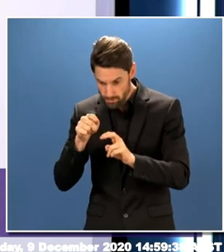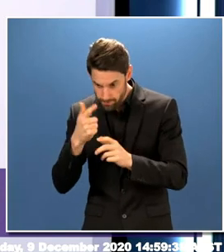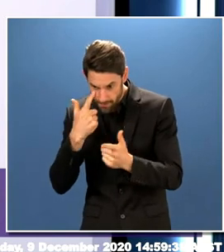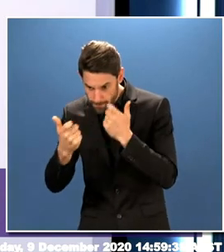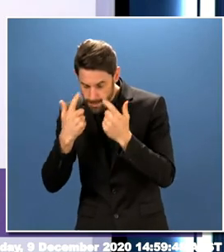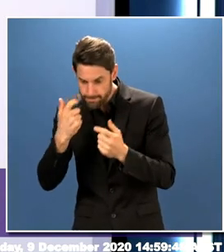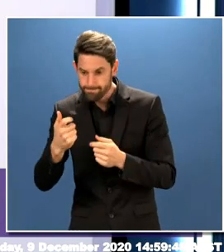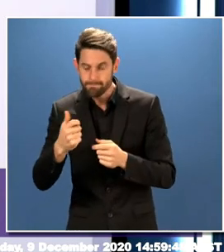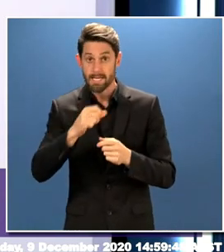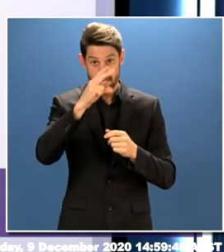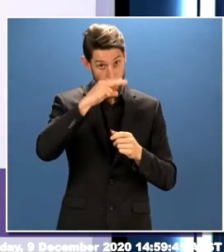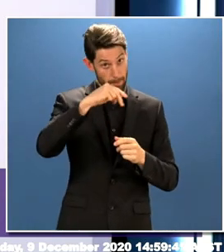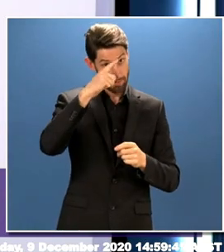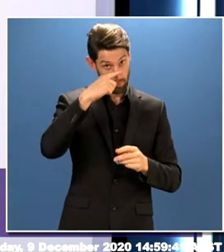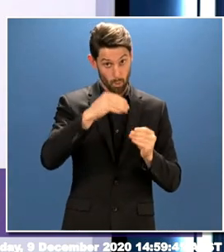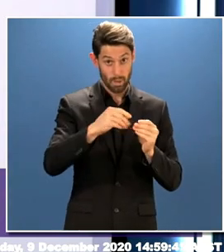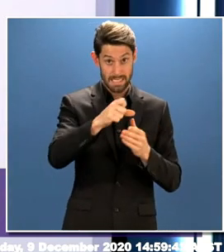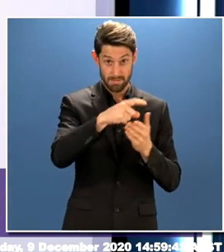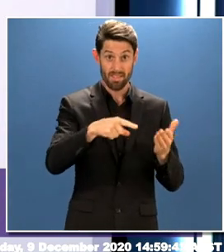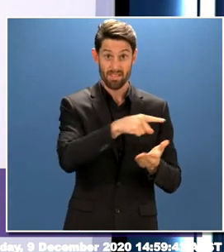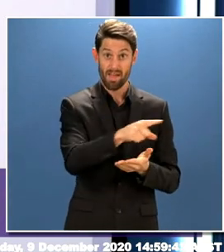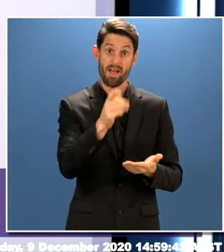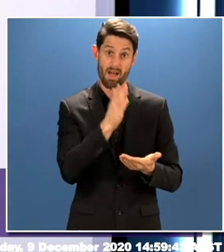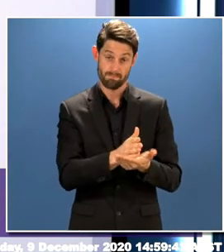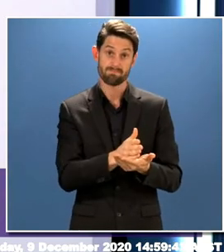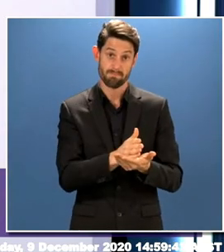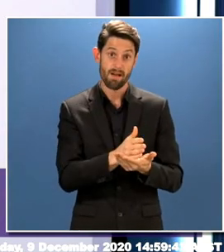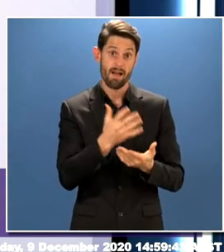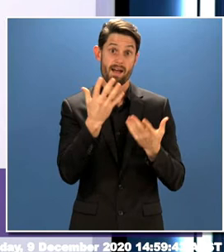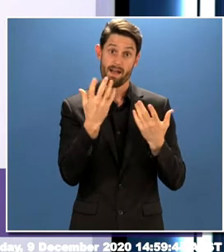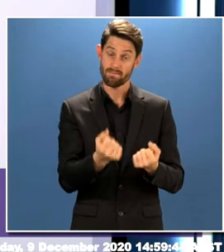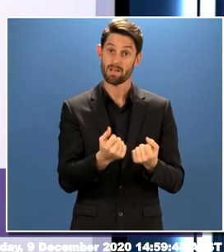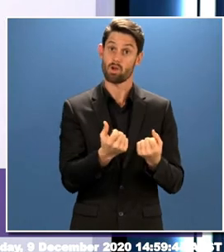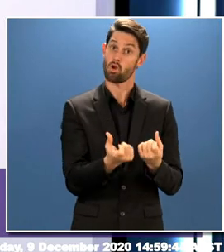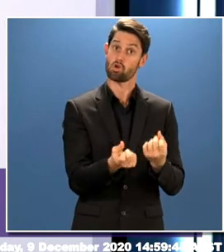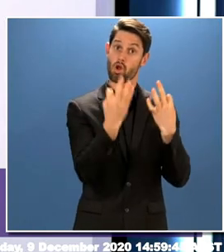disabilities do experience unemployment and under-employment,